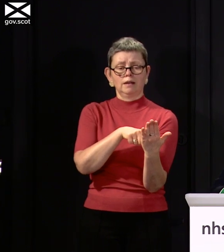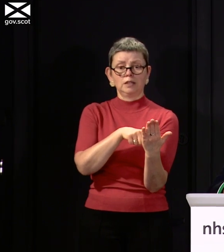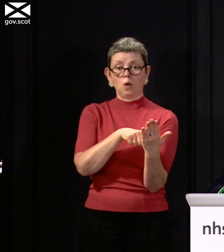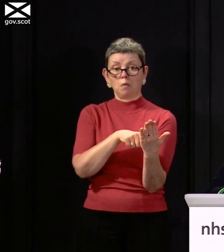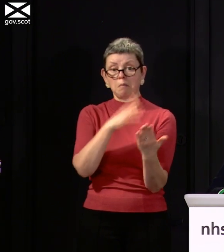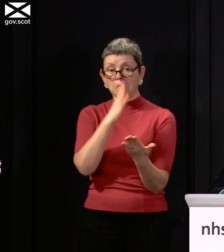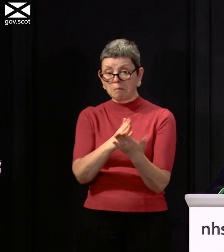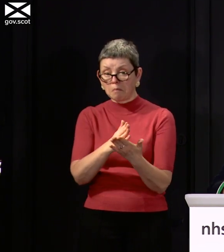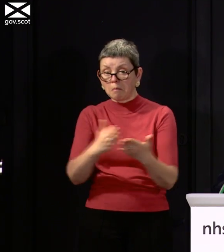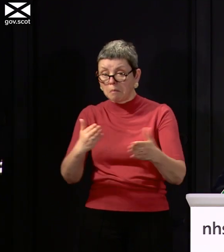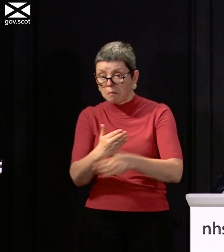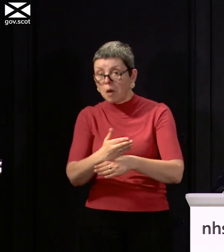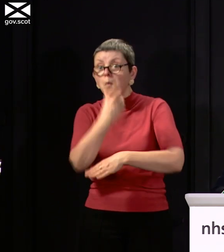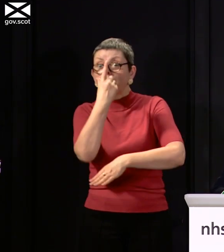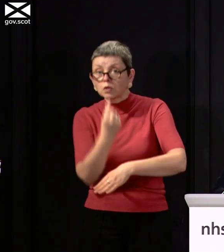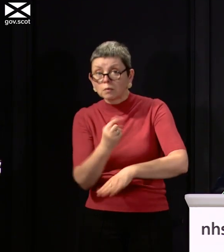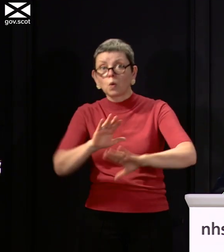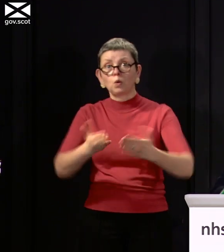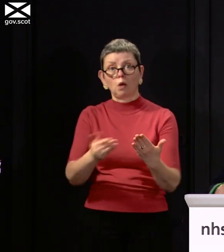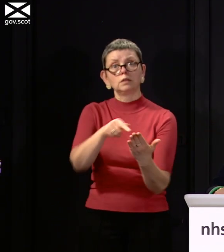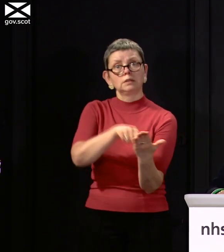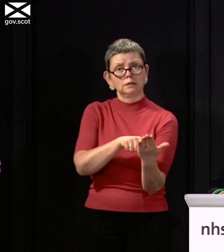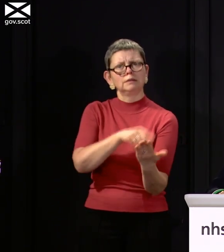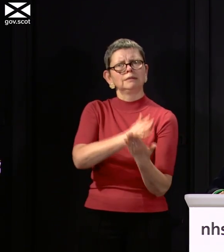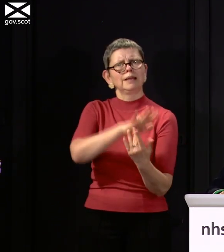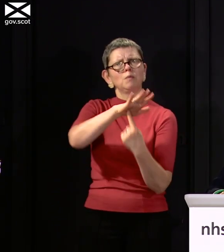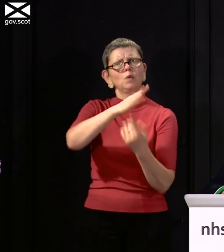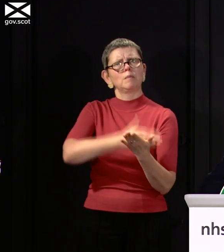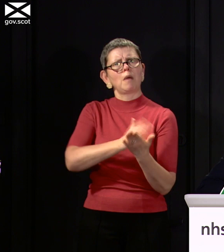and practicality and enforceability of things that will be in place. There's no point me